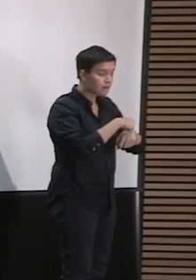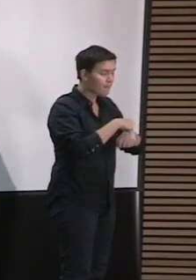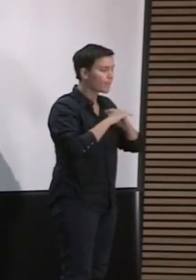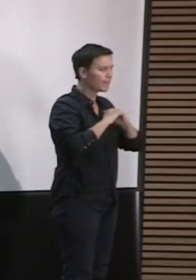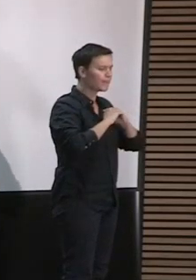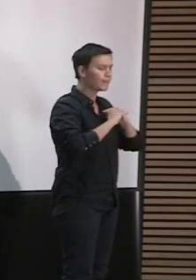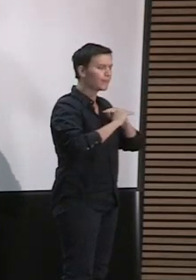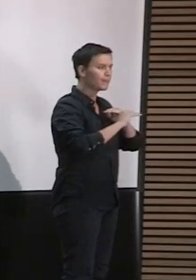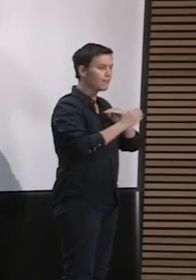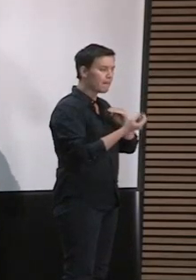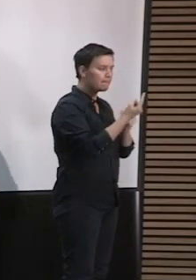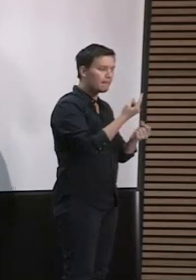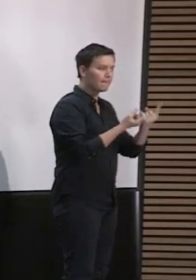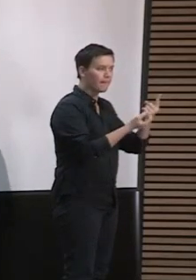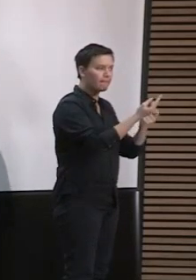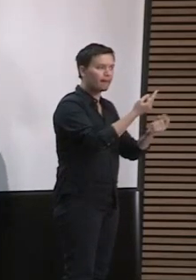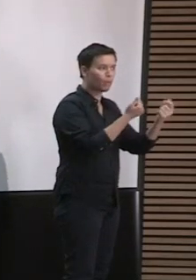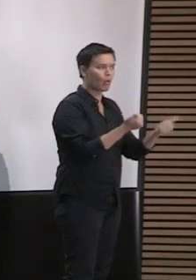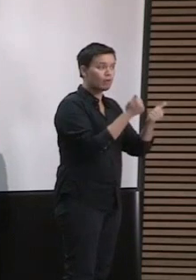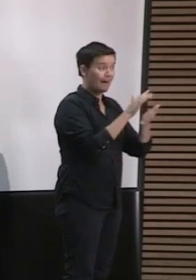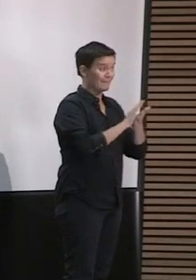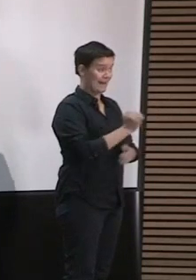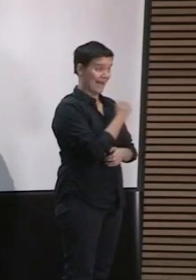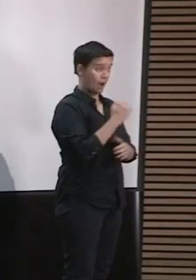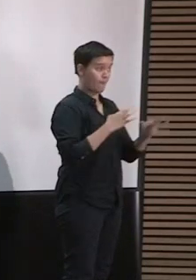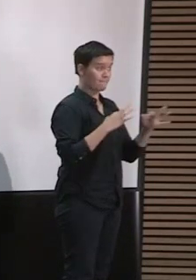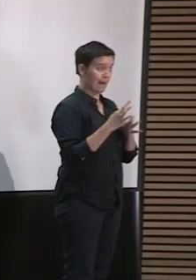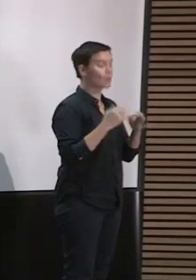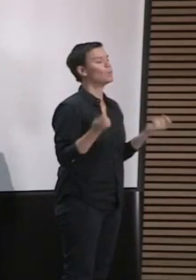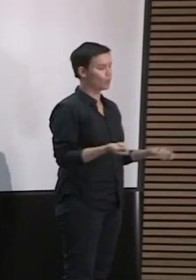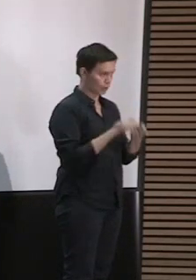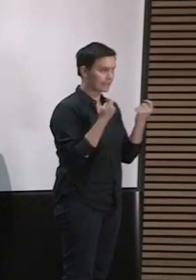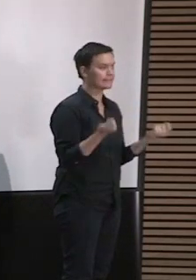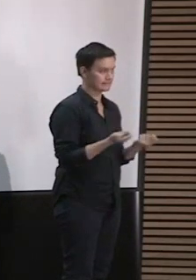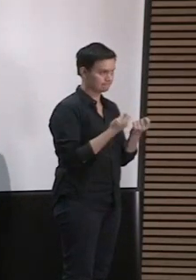has not occurred over the past week. So far the roll-out of